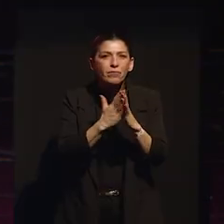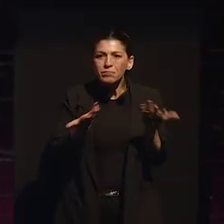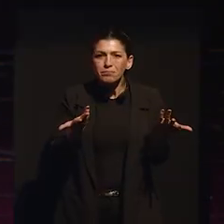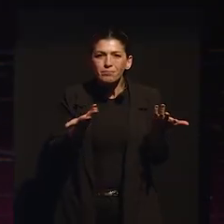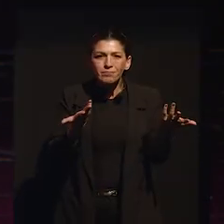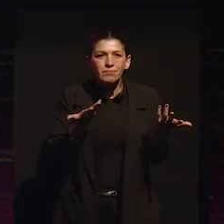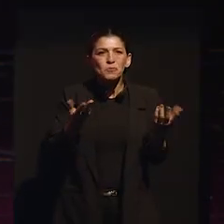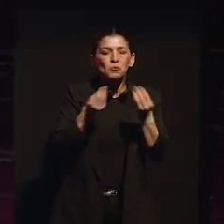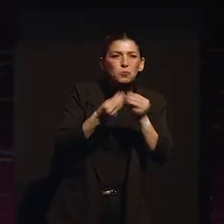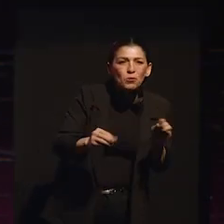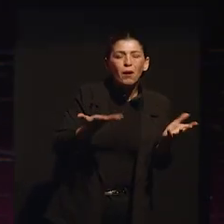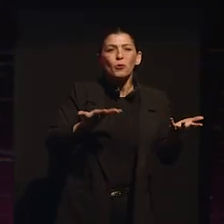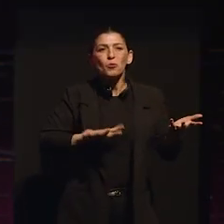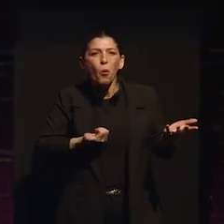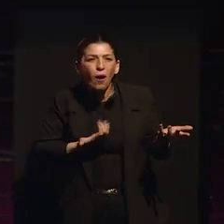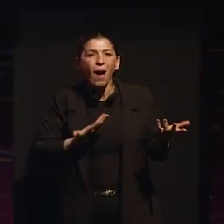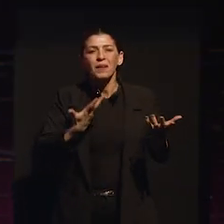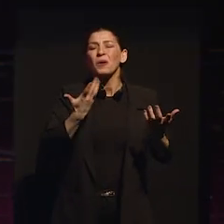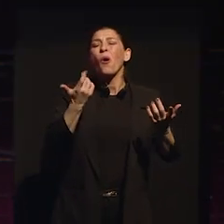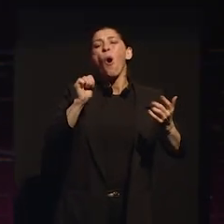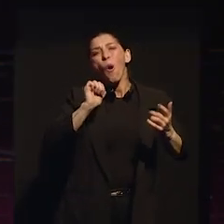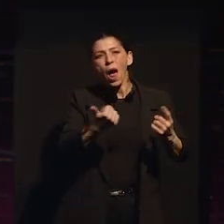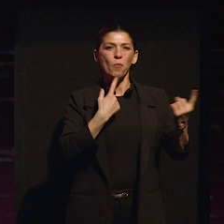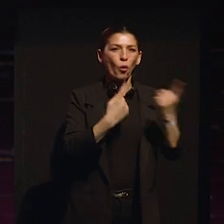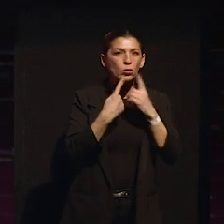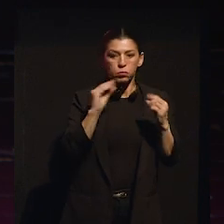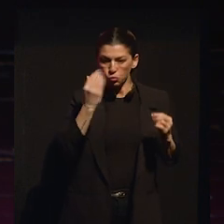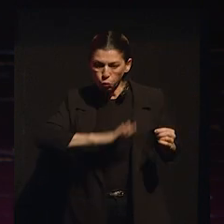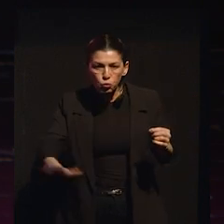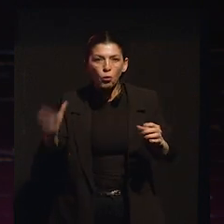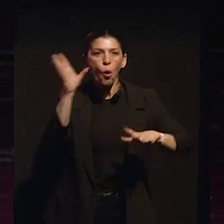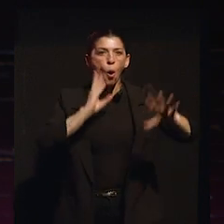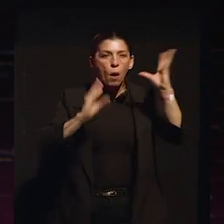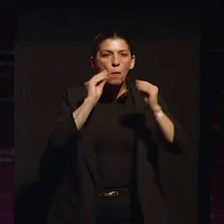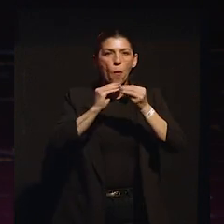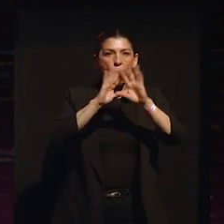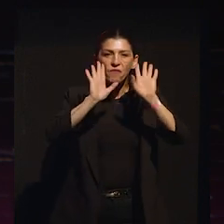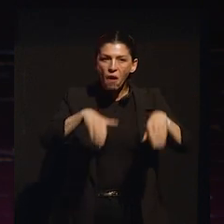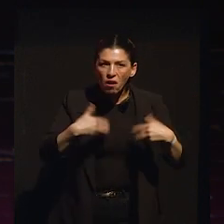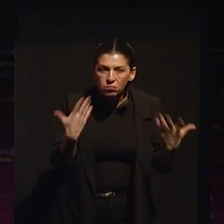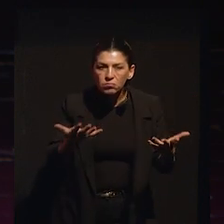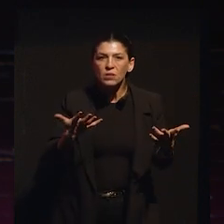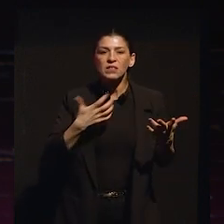how to make yogurt at home, or organic eggs, but if a child has learning difficulties, uncontrollable anger,